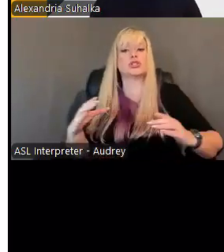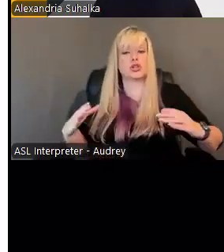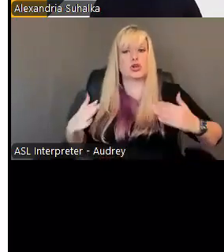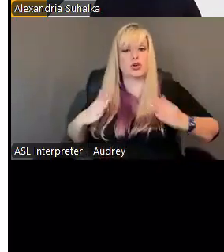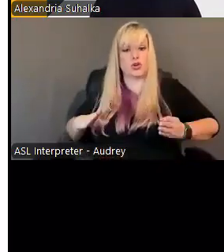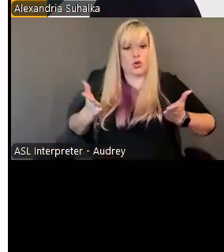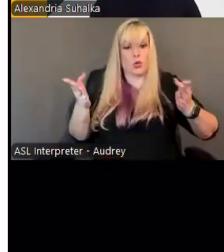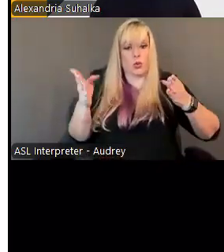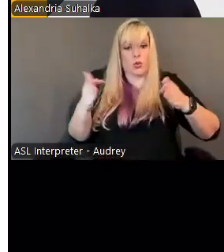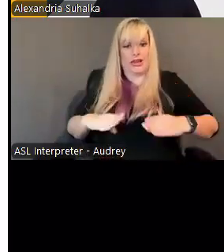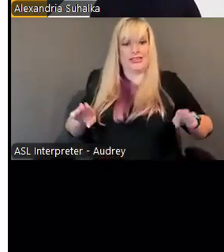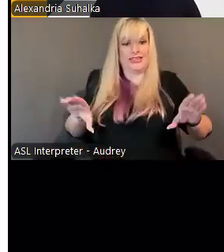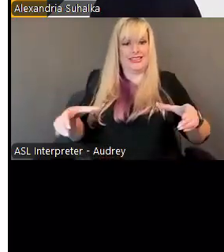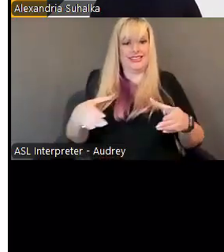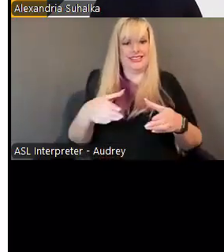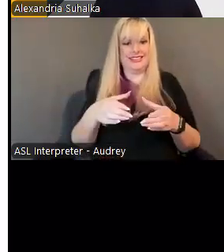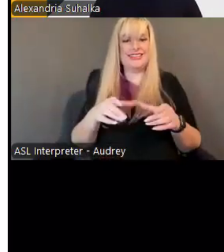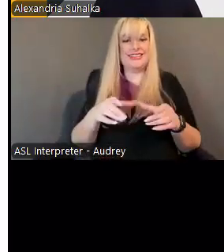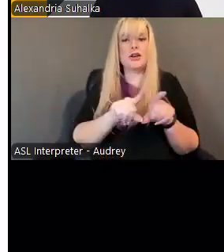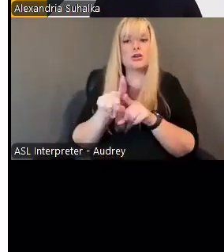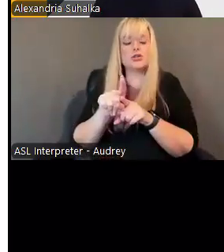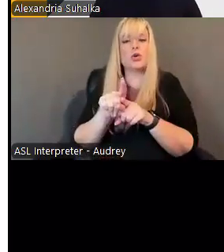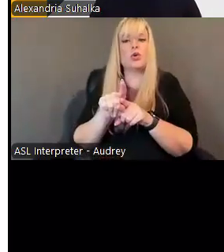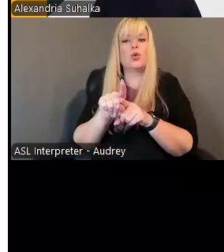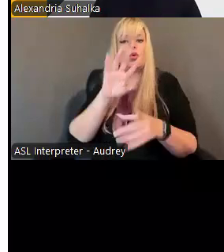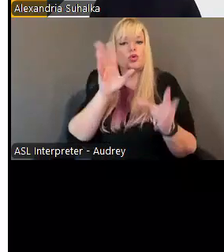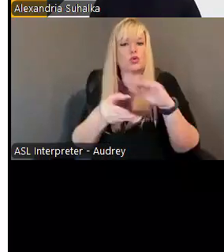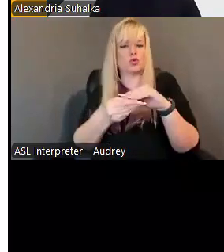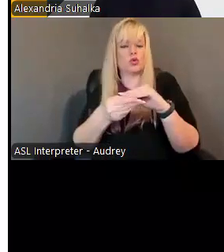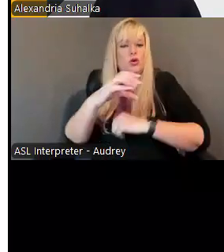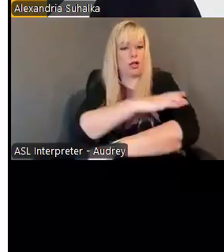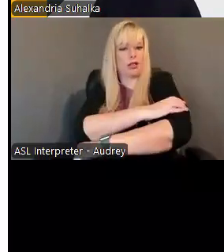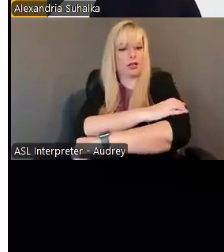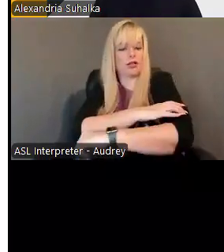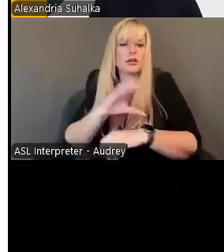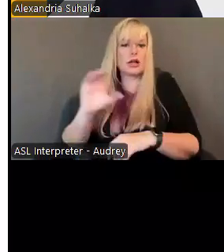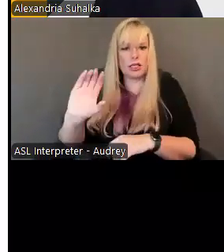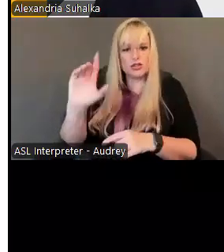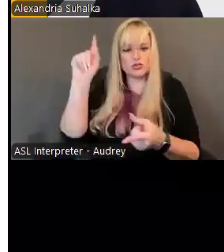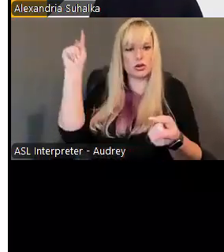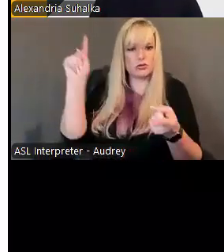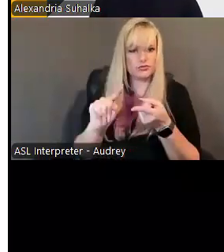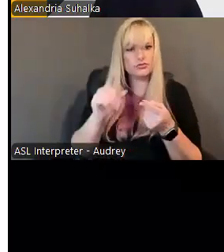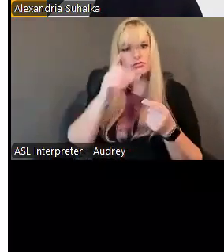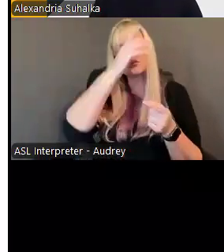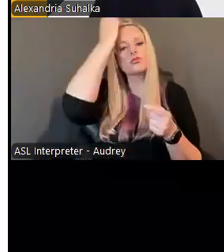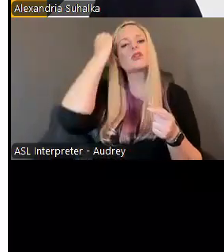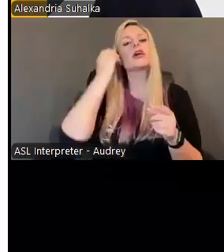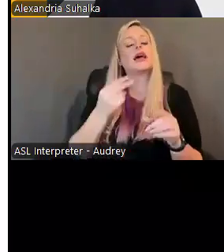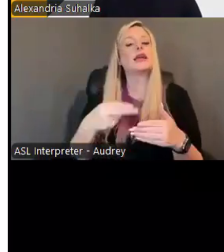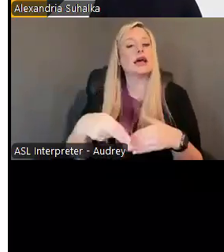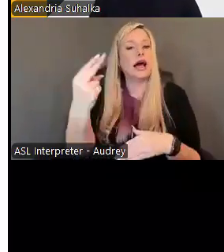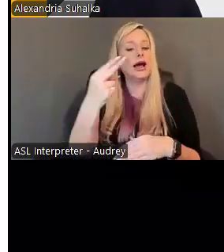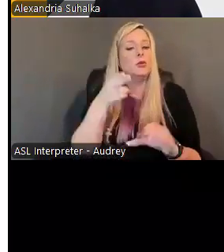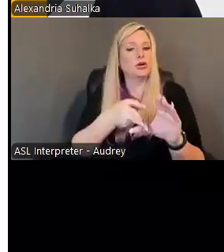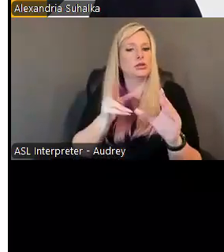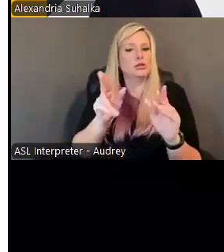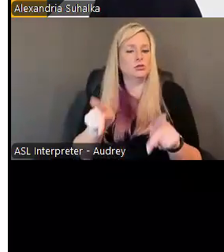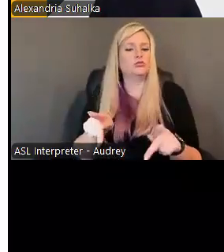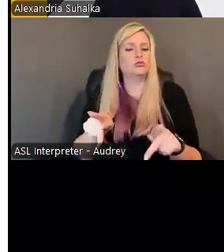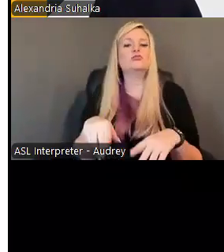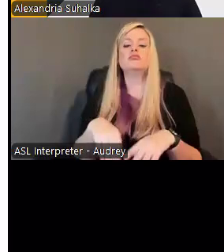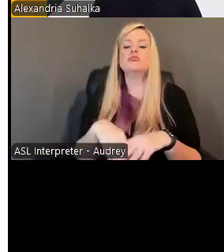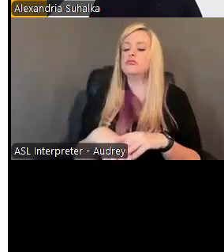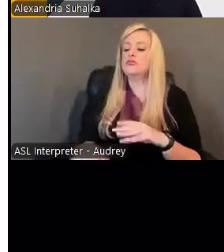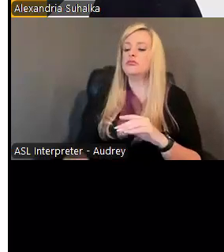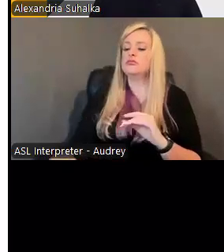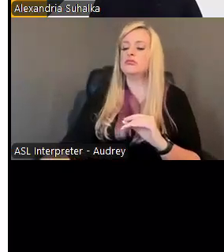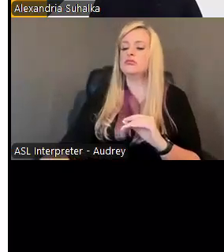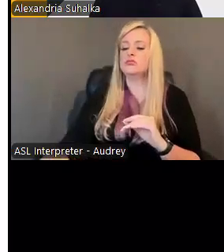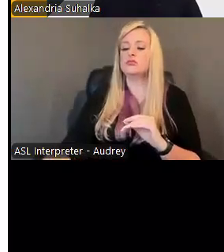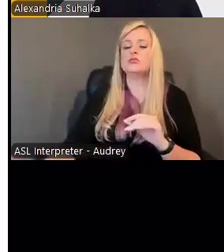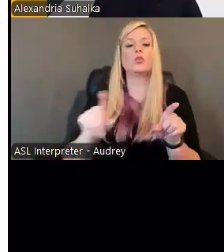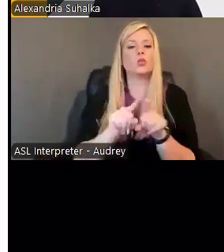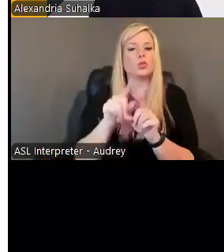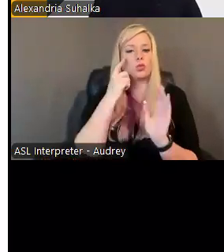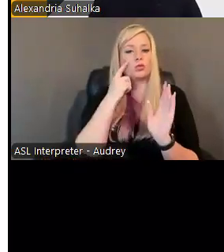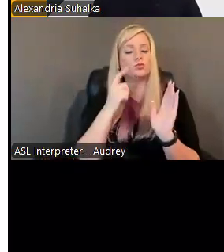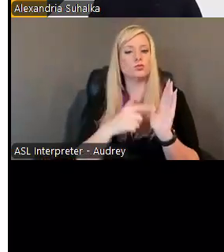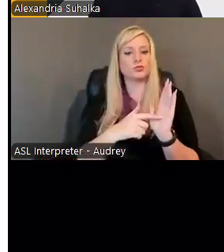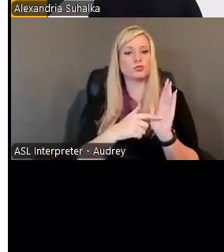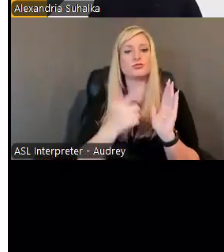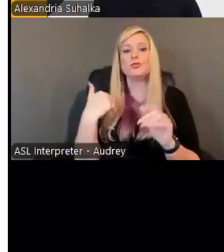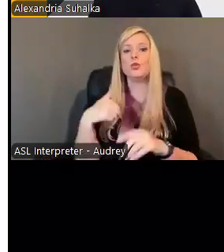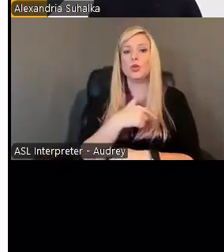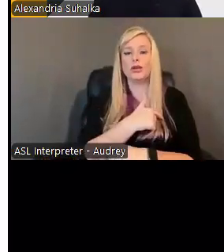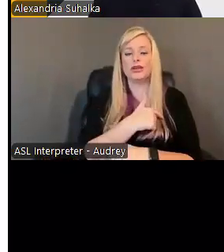and total cholesterol and that there's high participant rates. However, we saw that the